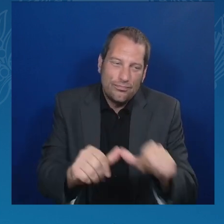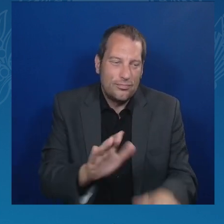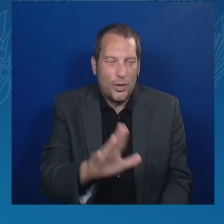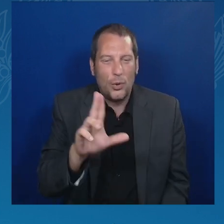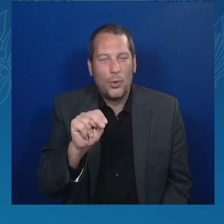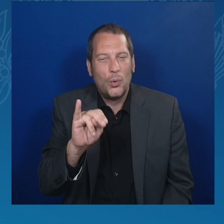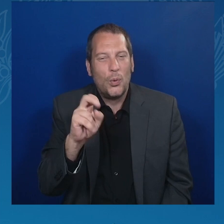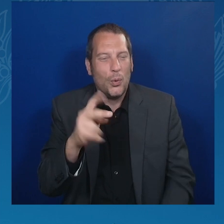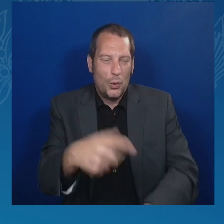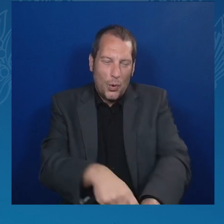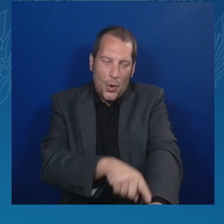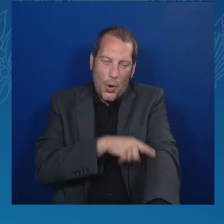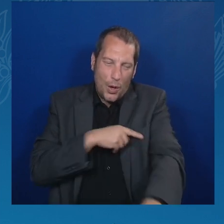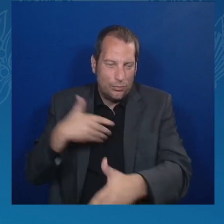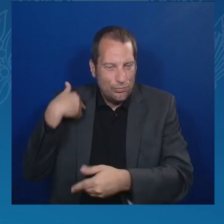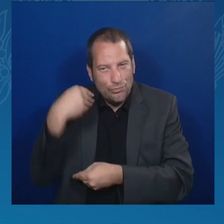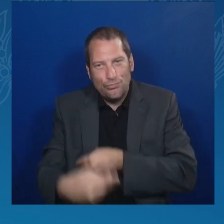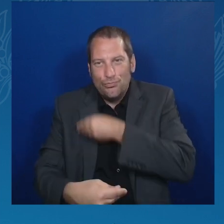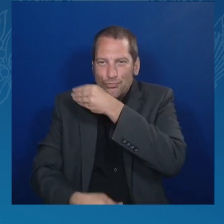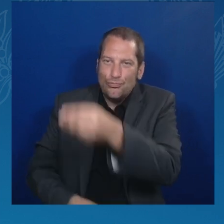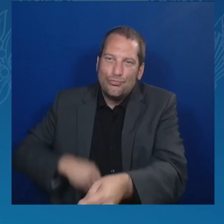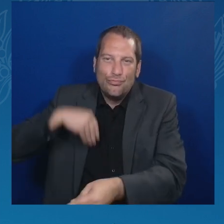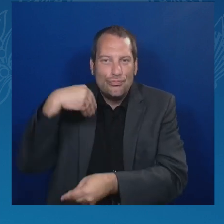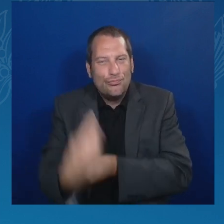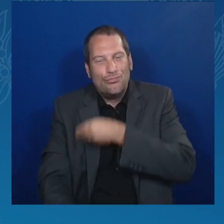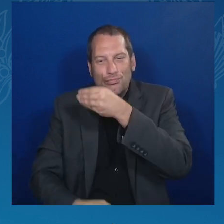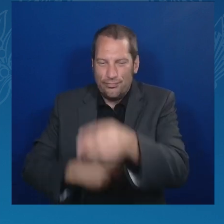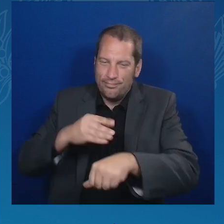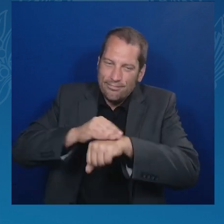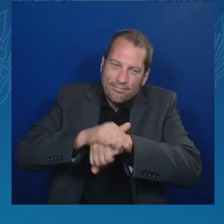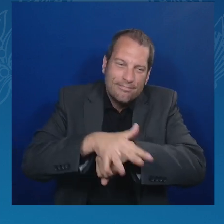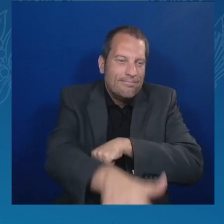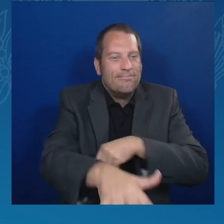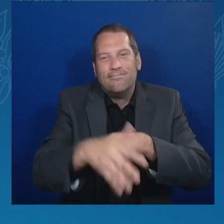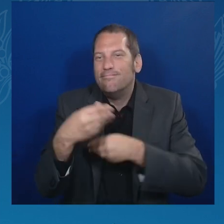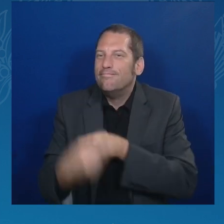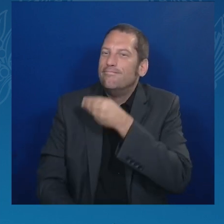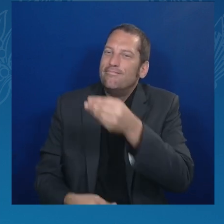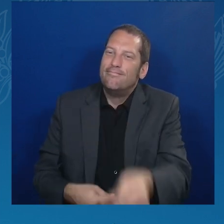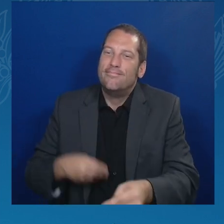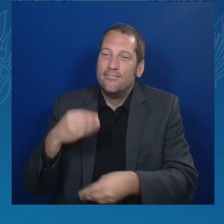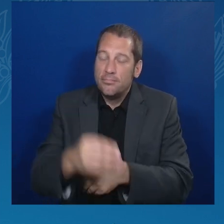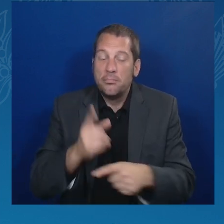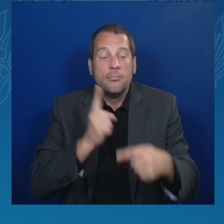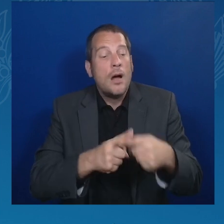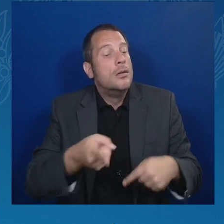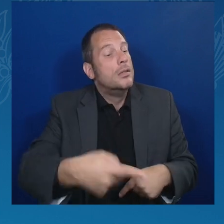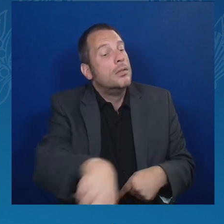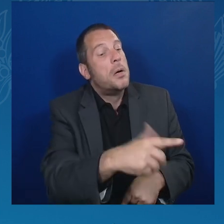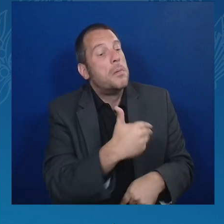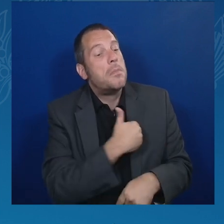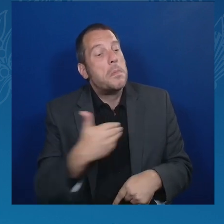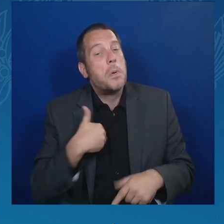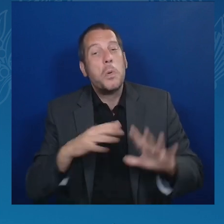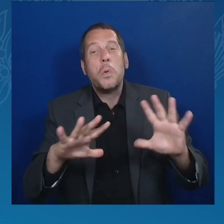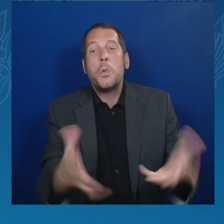I thank you for everything you do for our nation and for your unwavering support of President Biden and me.